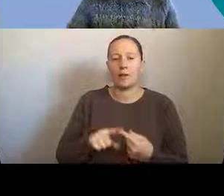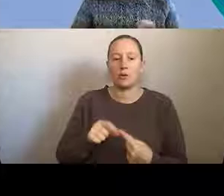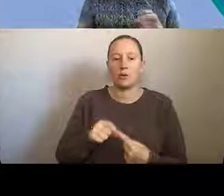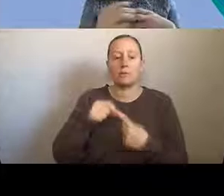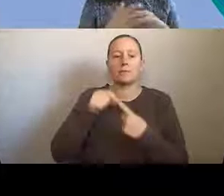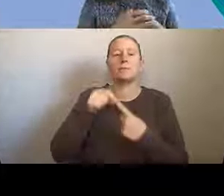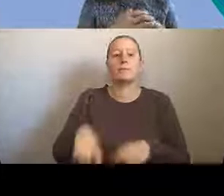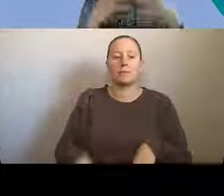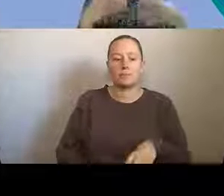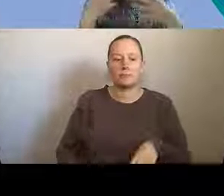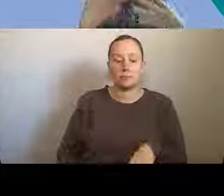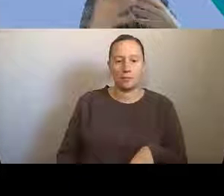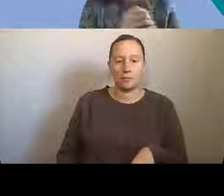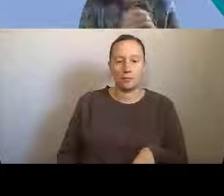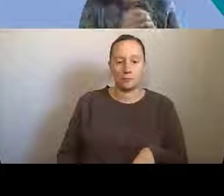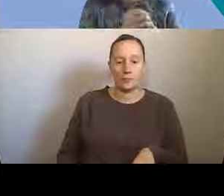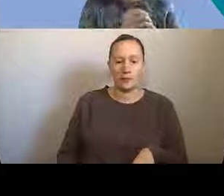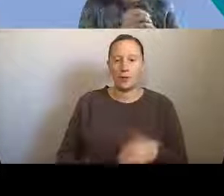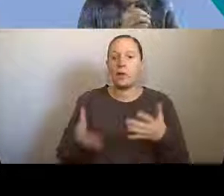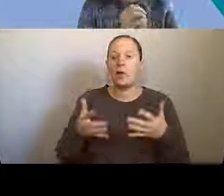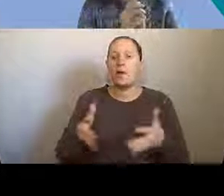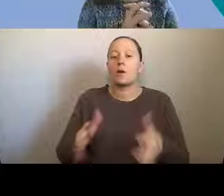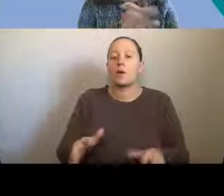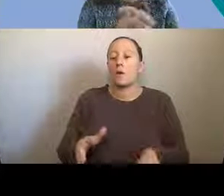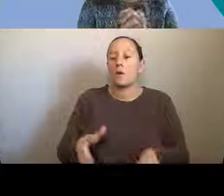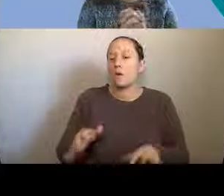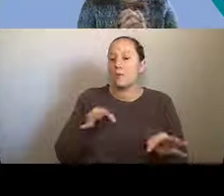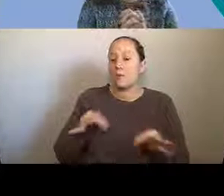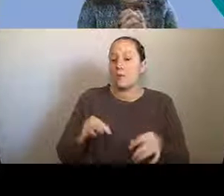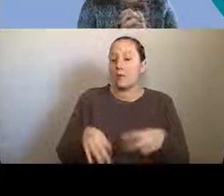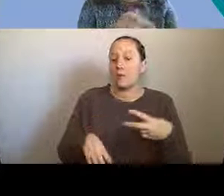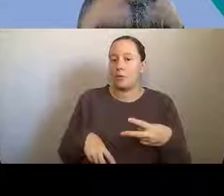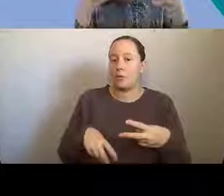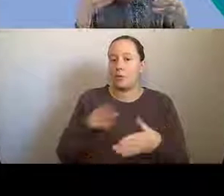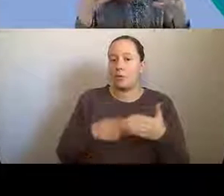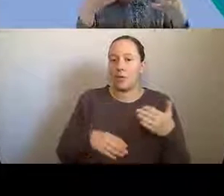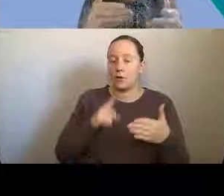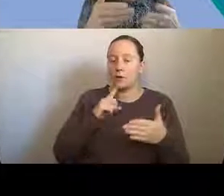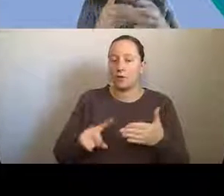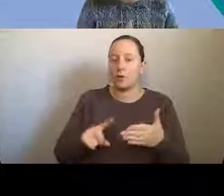So I already said there are two parts to this definition for human subjects. So this is the other part.